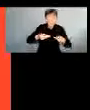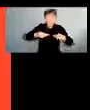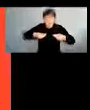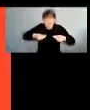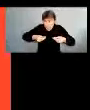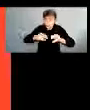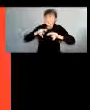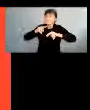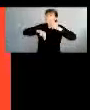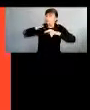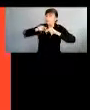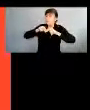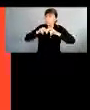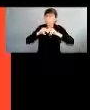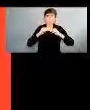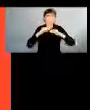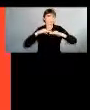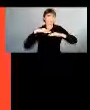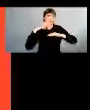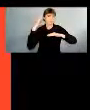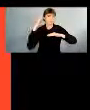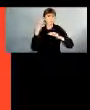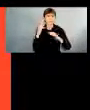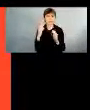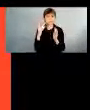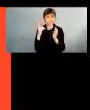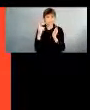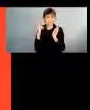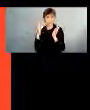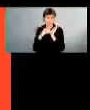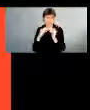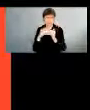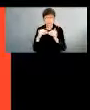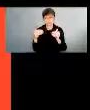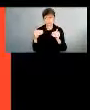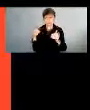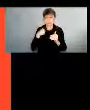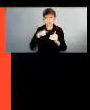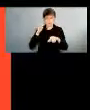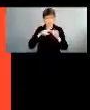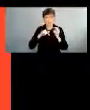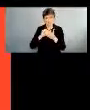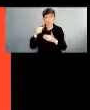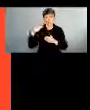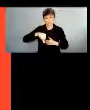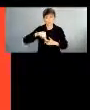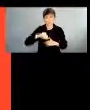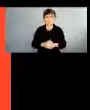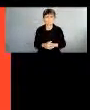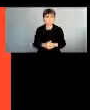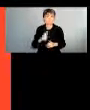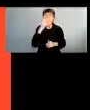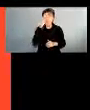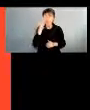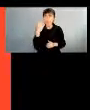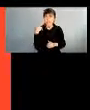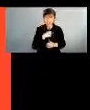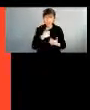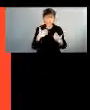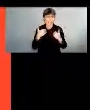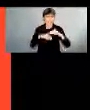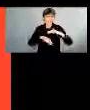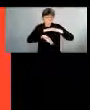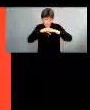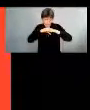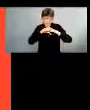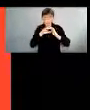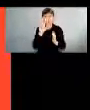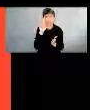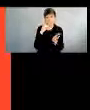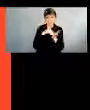a total of $1,000. Why do we have a $1,000 cap on equipment purchases?